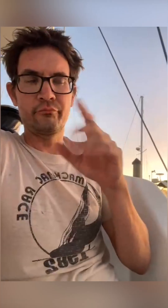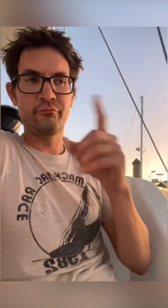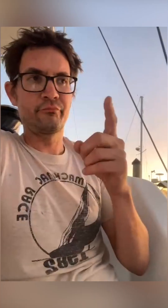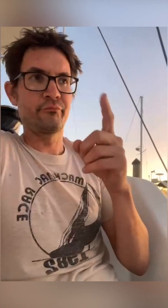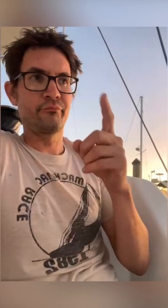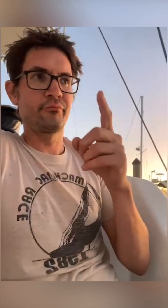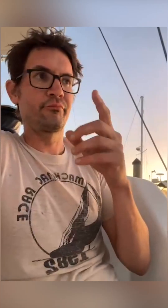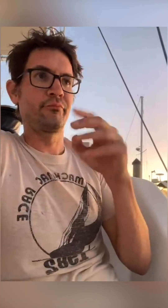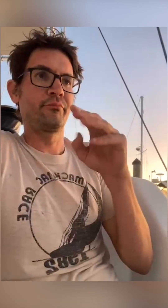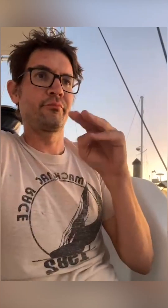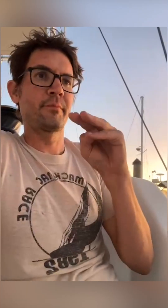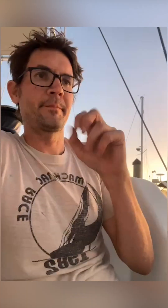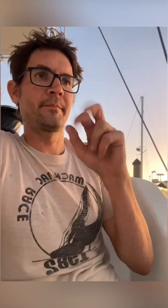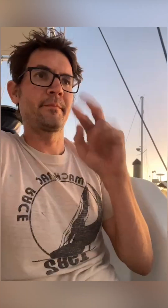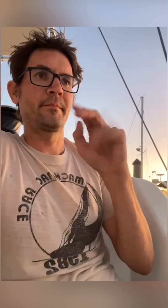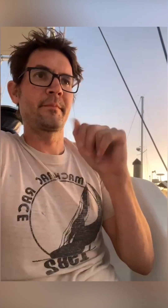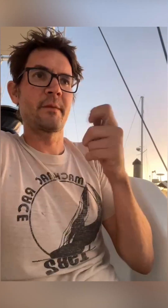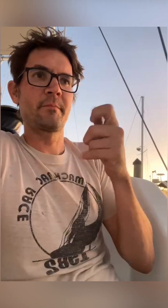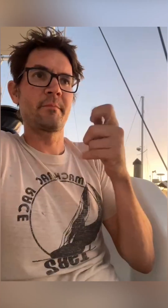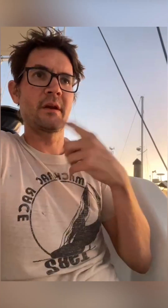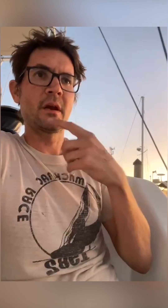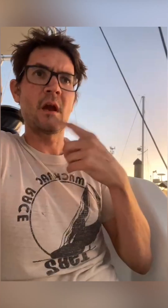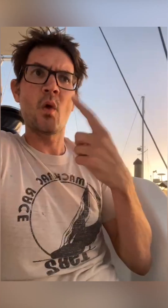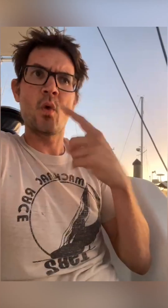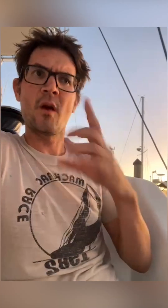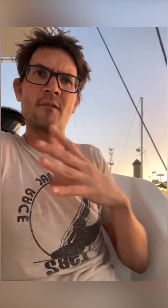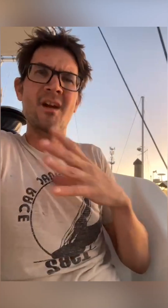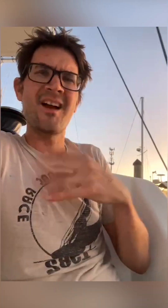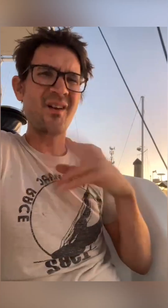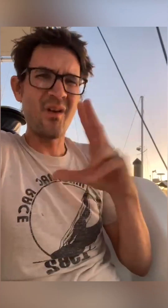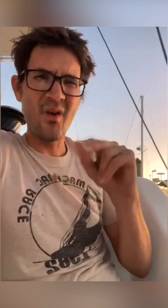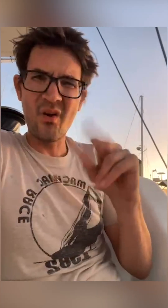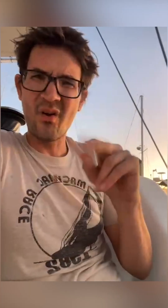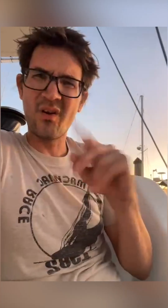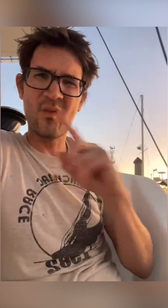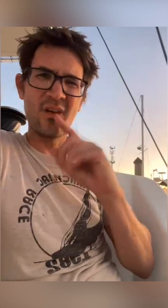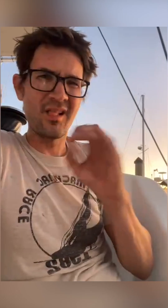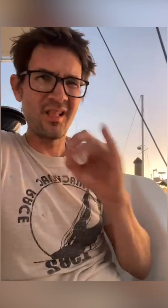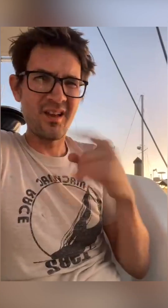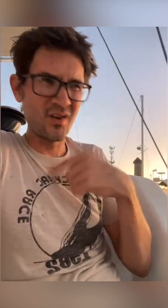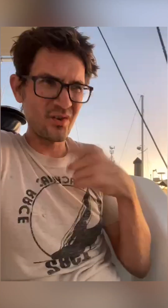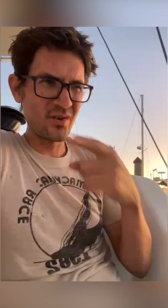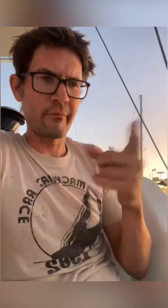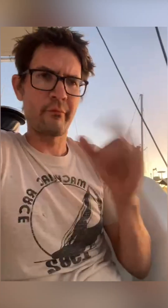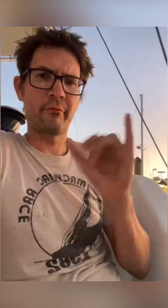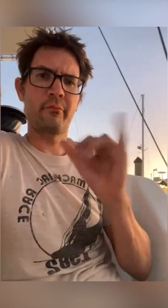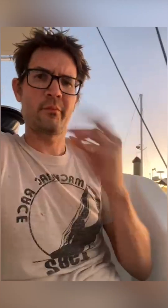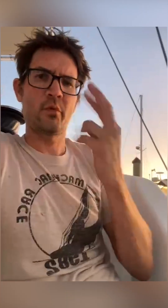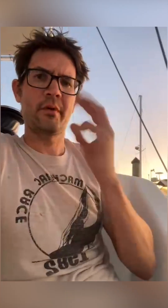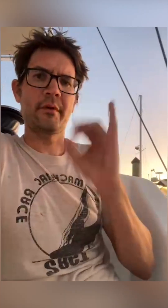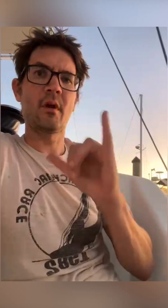The marina manager told me the power should be working, but I told him it wasn’t. He realized that